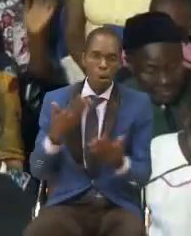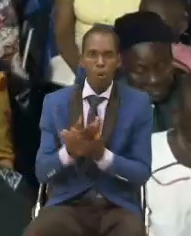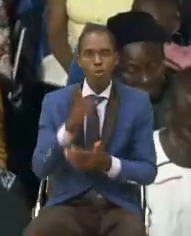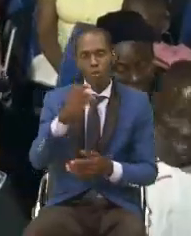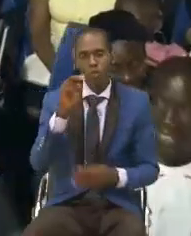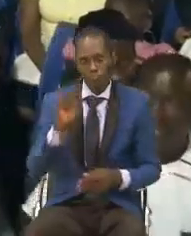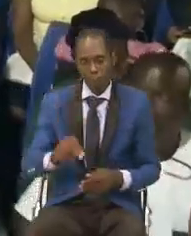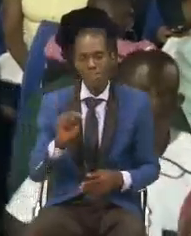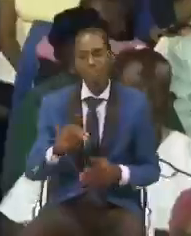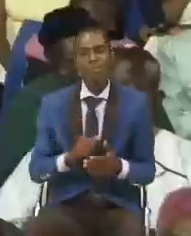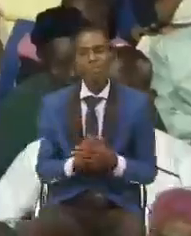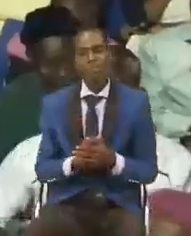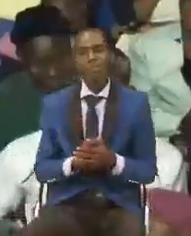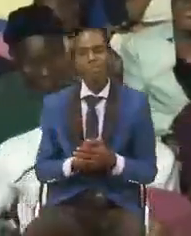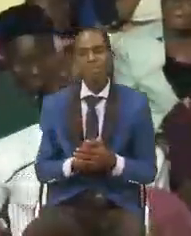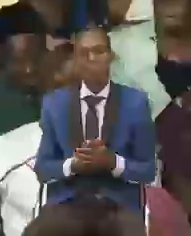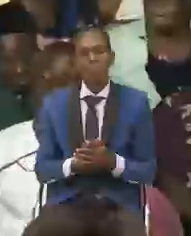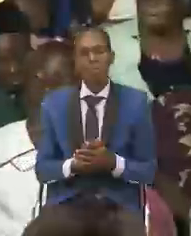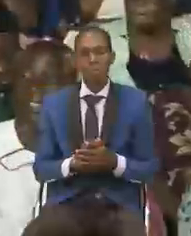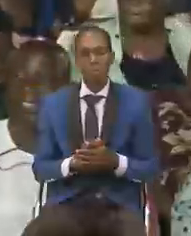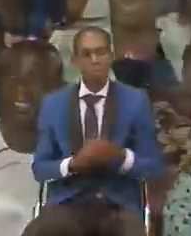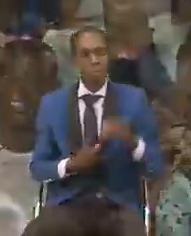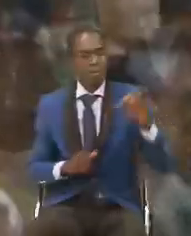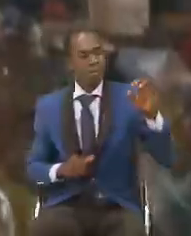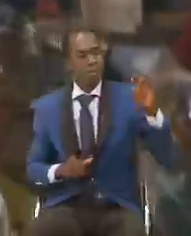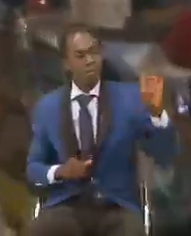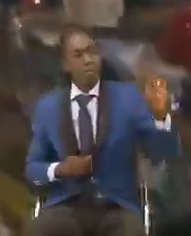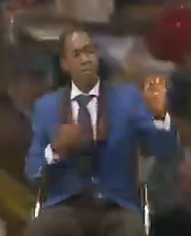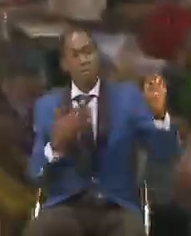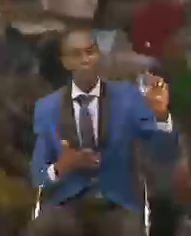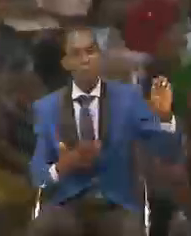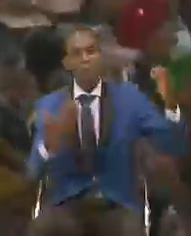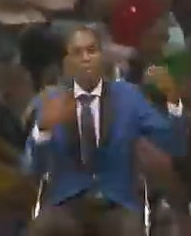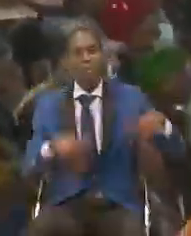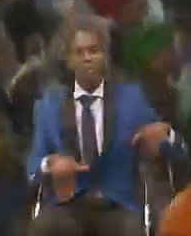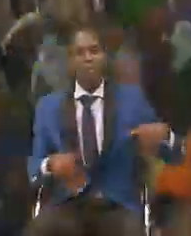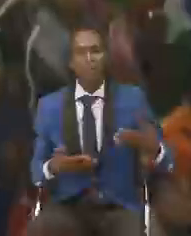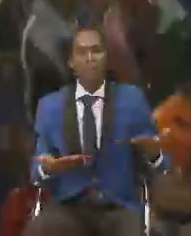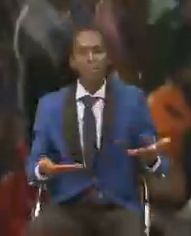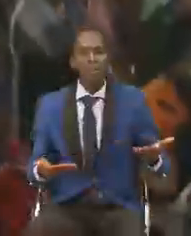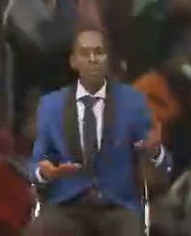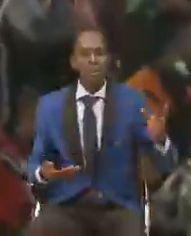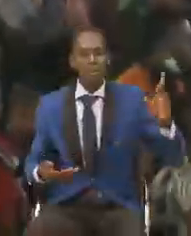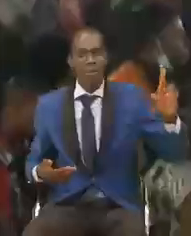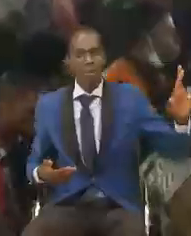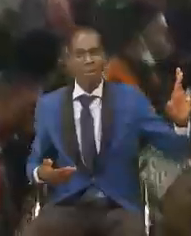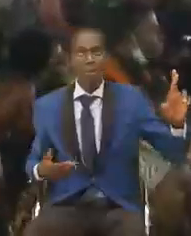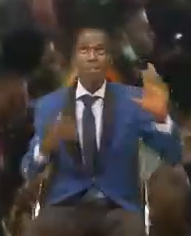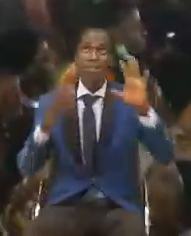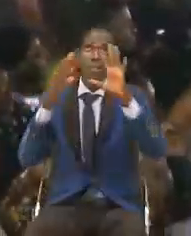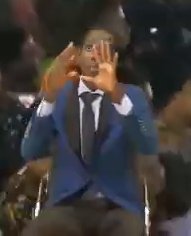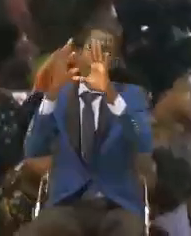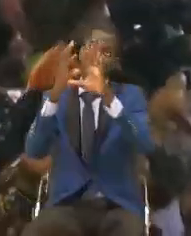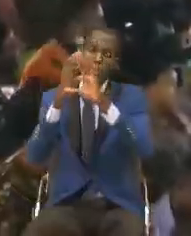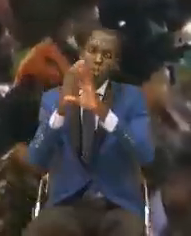they will give you all you need the next letter is our receive